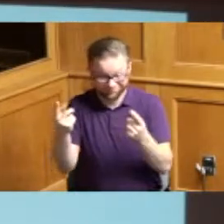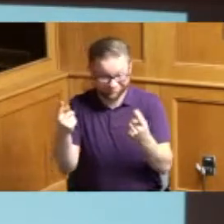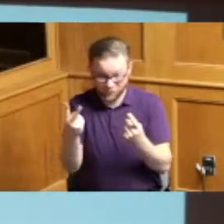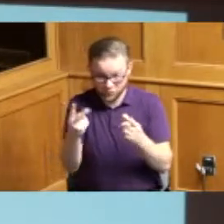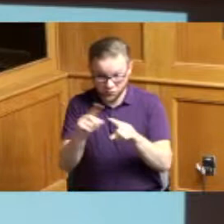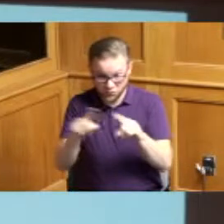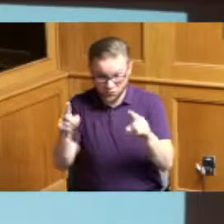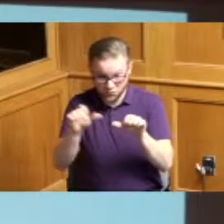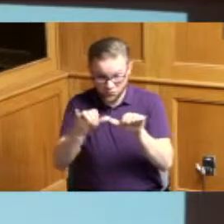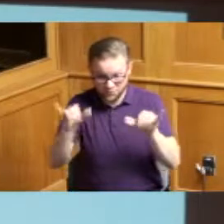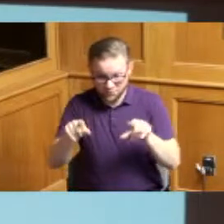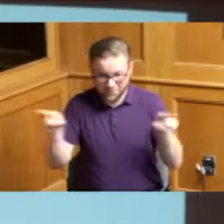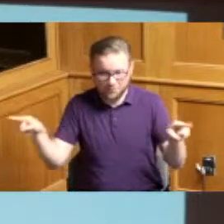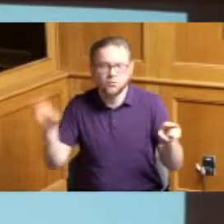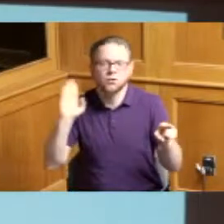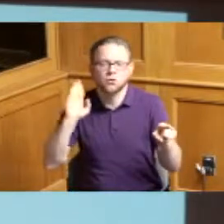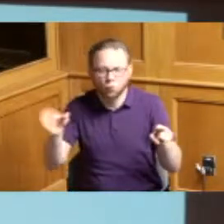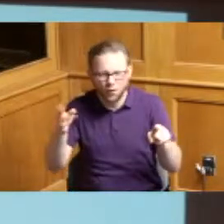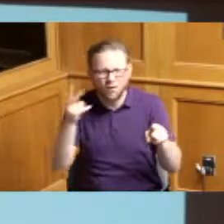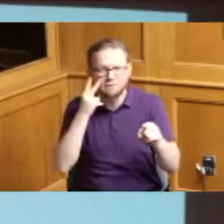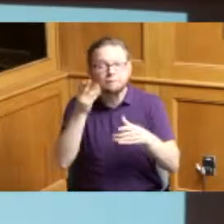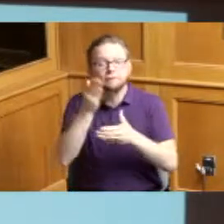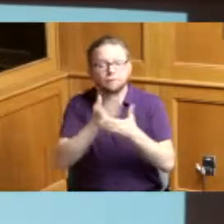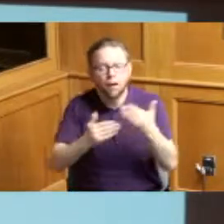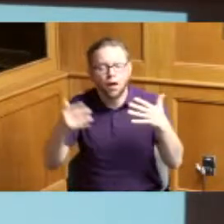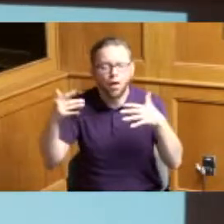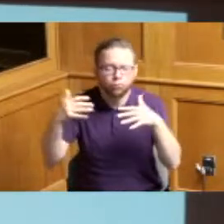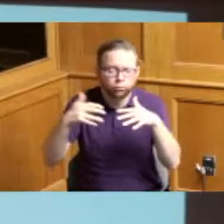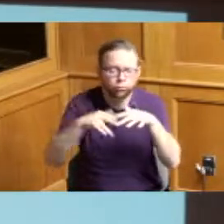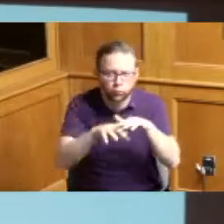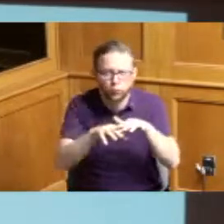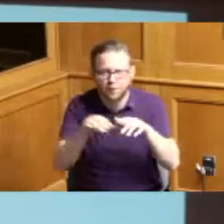come through the pipes because of the joints in the pipes and manholes and connections that's